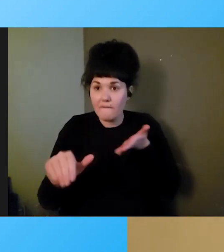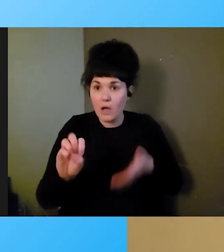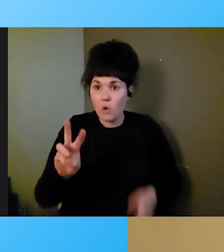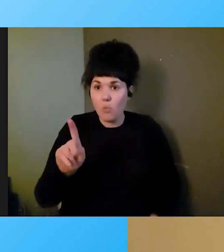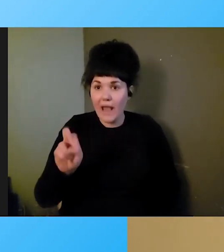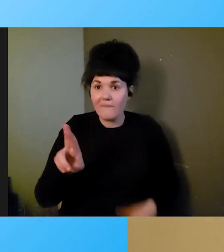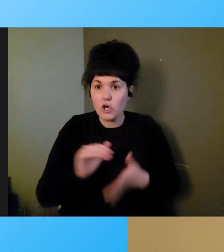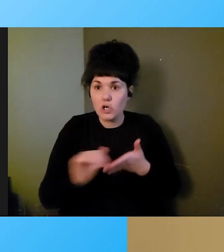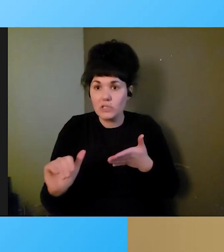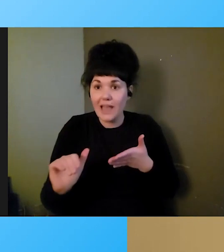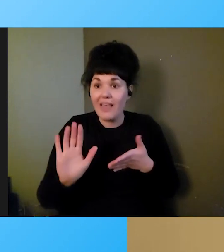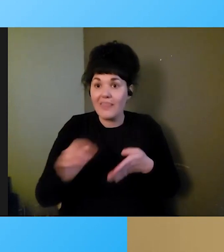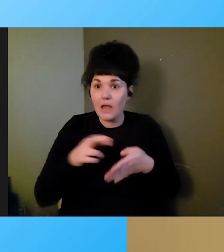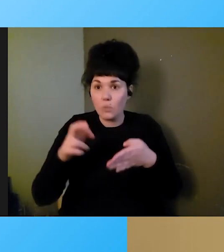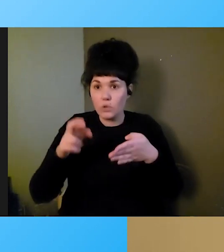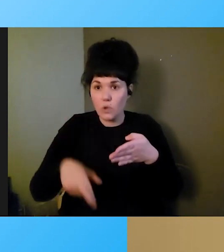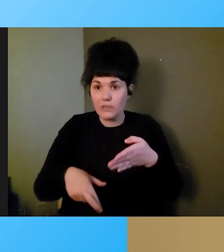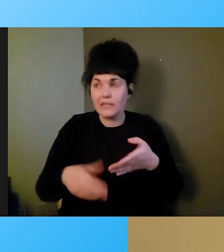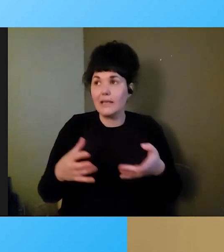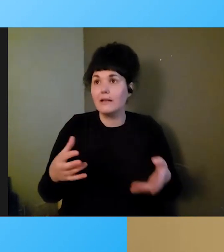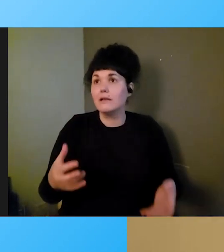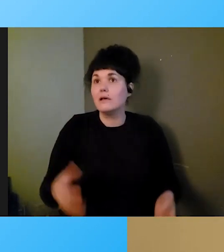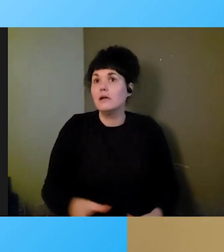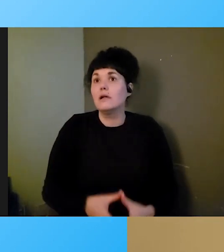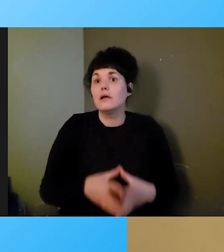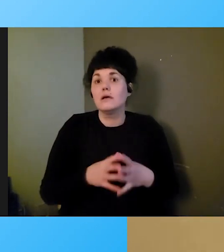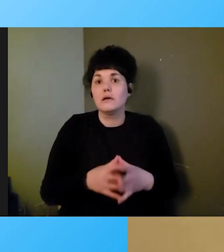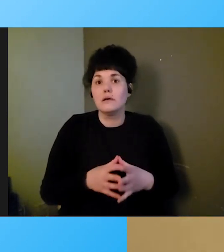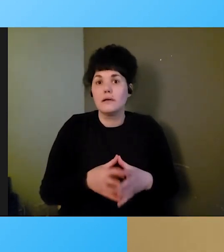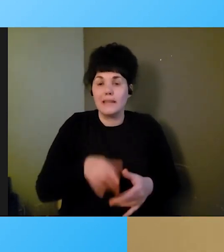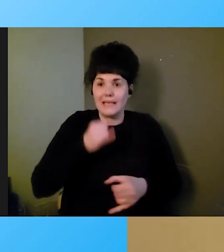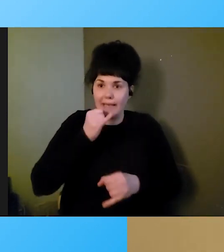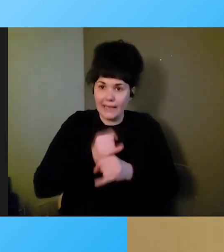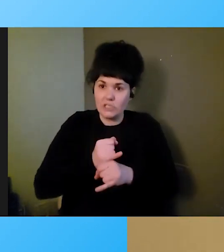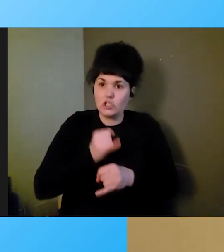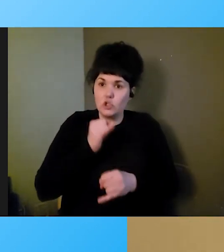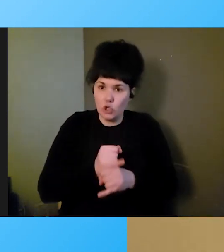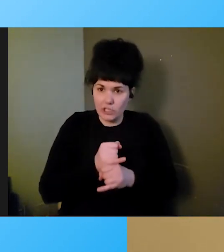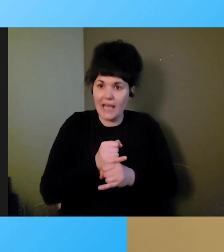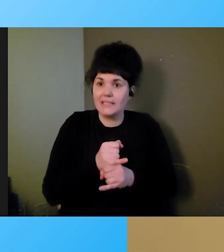resulted in the institutionalization of people